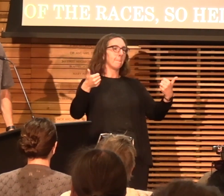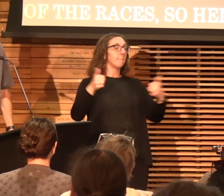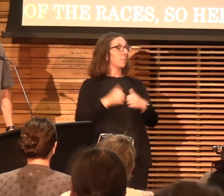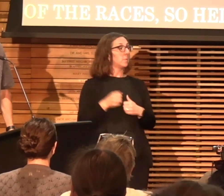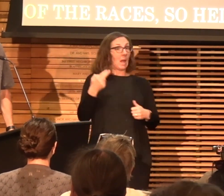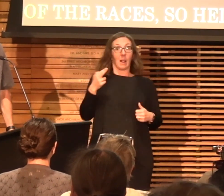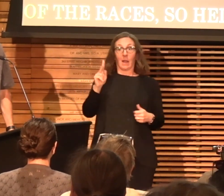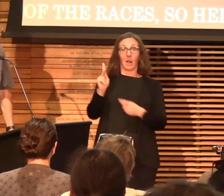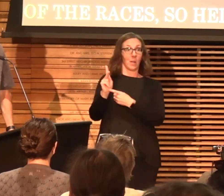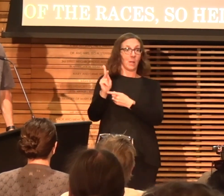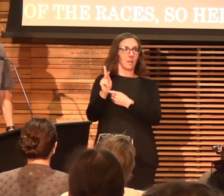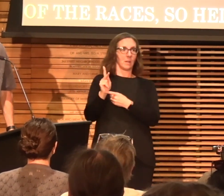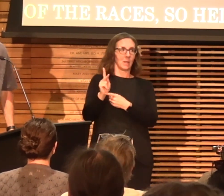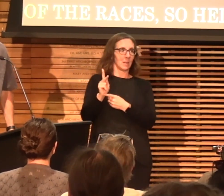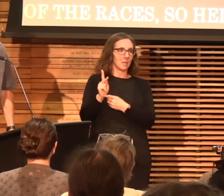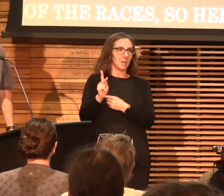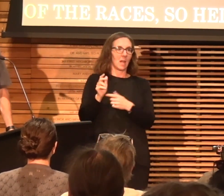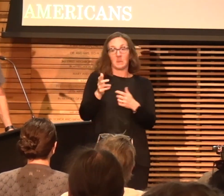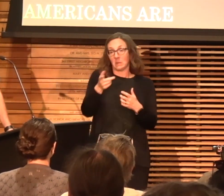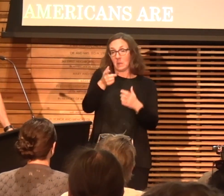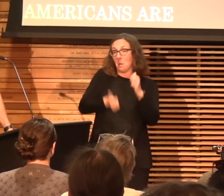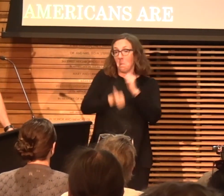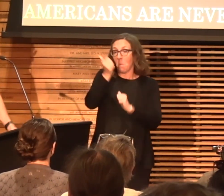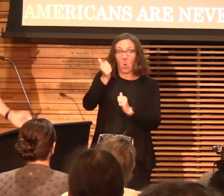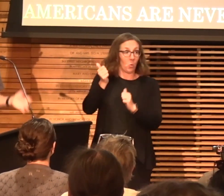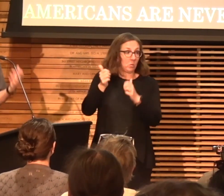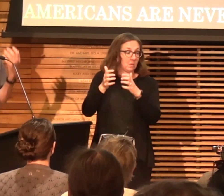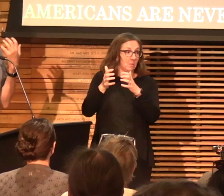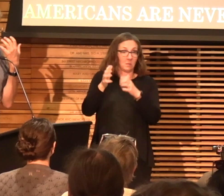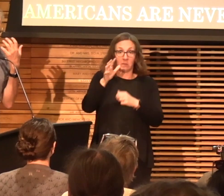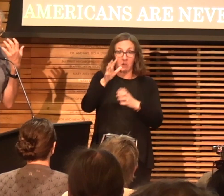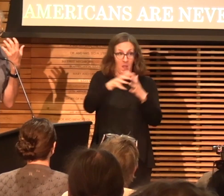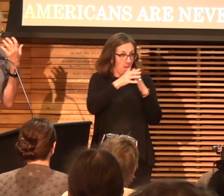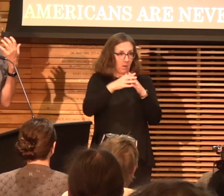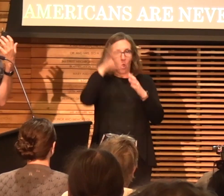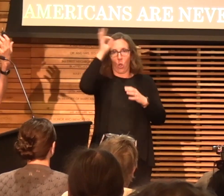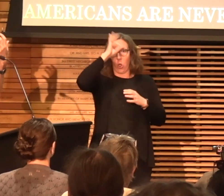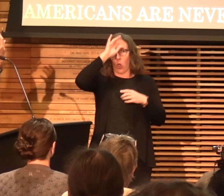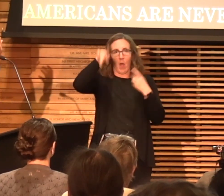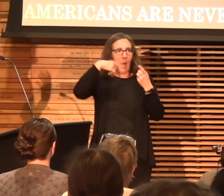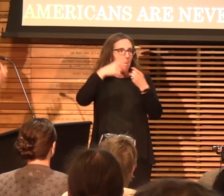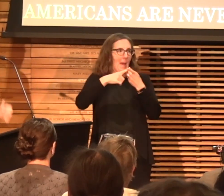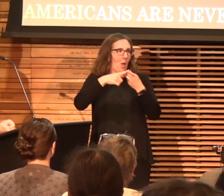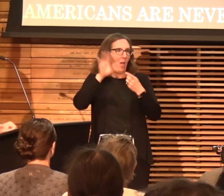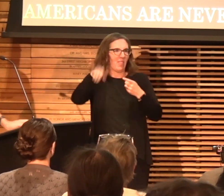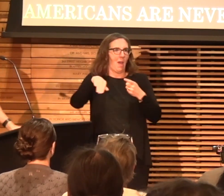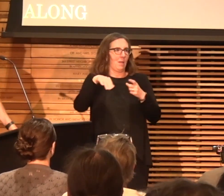most Americans have never heard of apartheid, let alone South Africa. And she's very excited